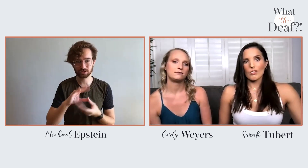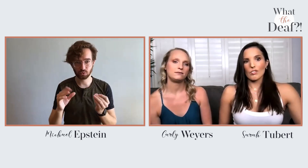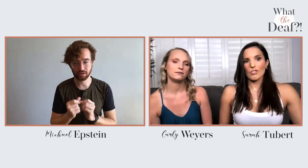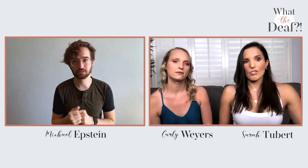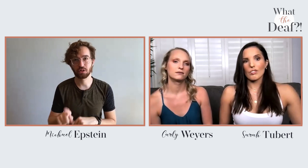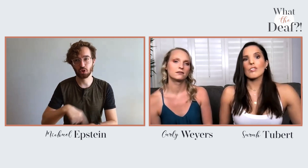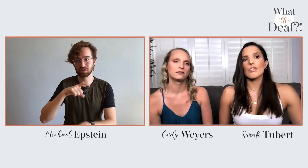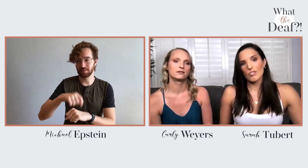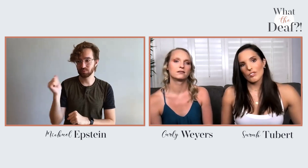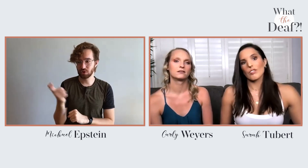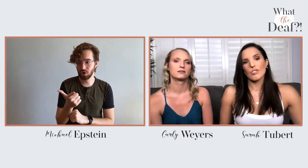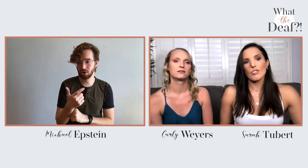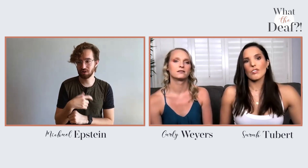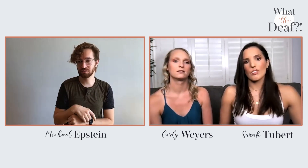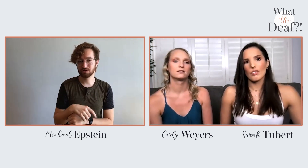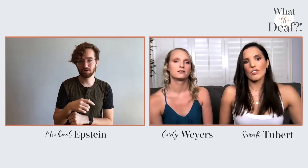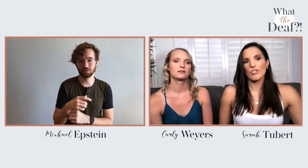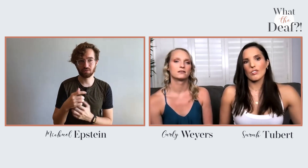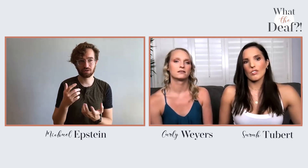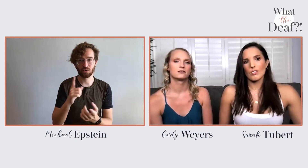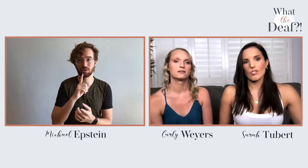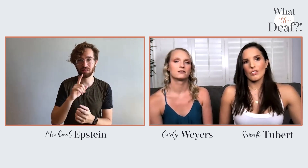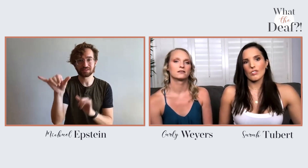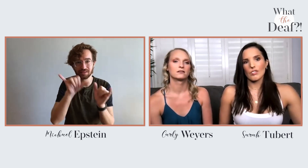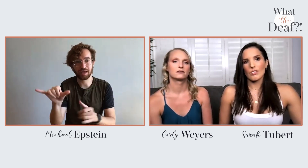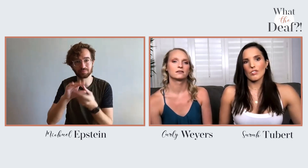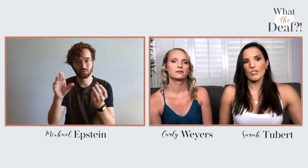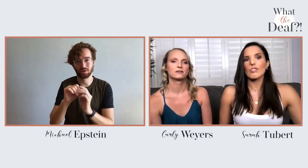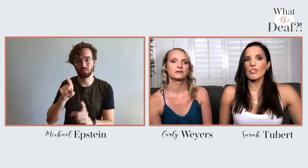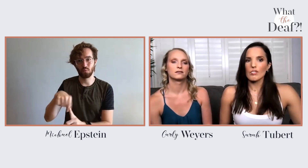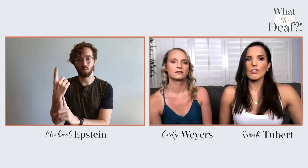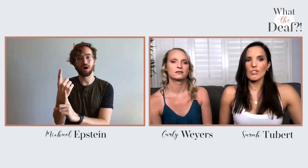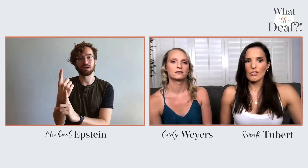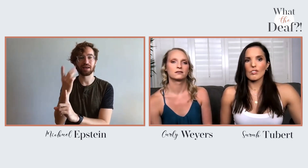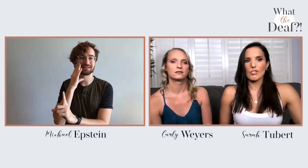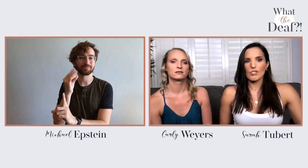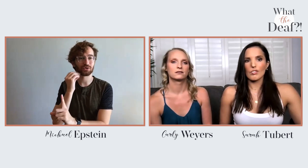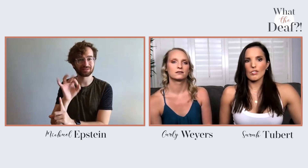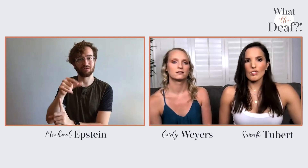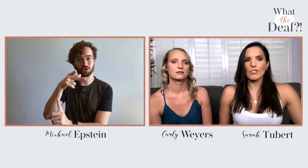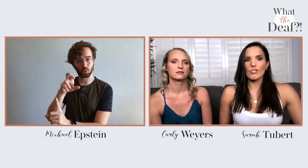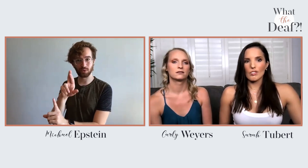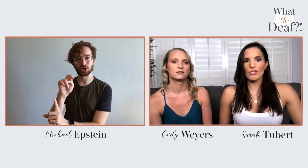for a long time they were all the same story, one experience of queerness.